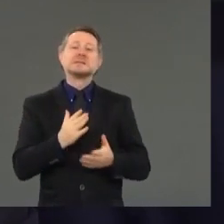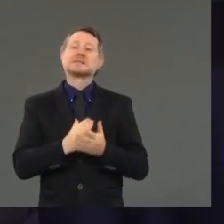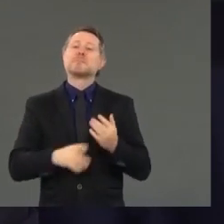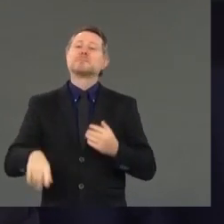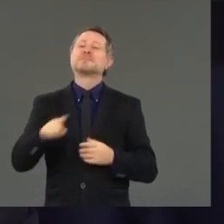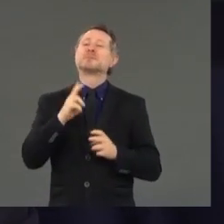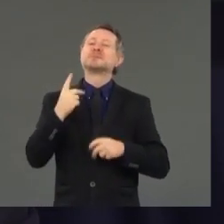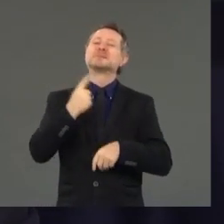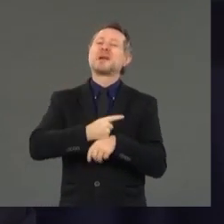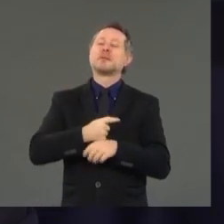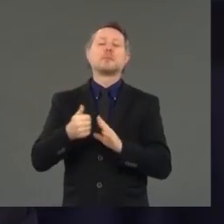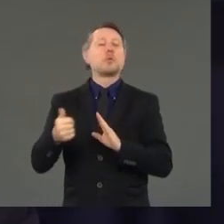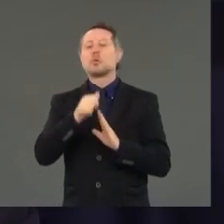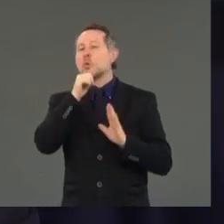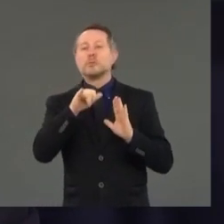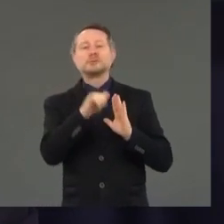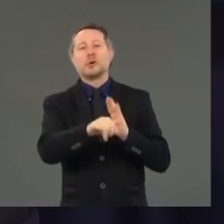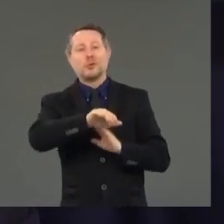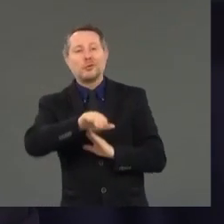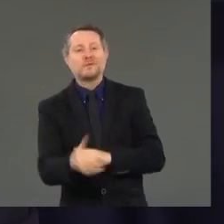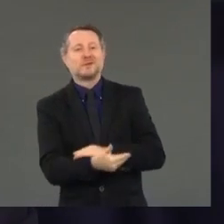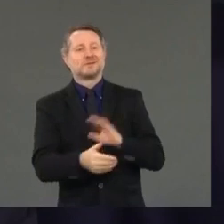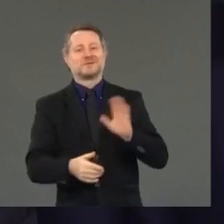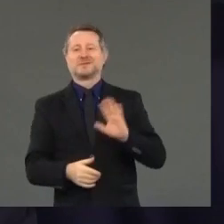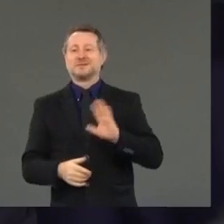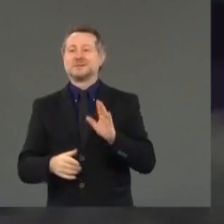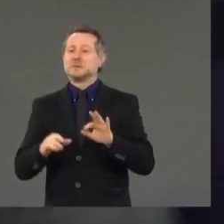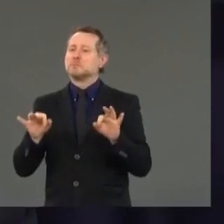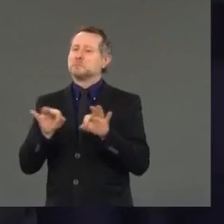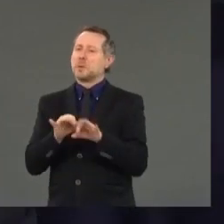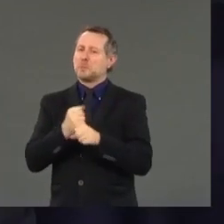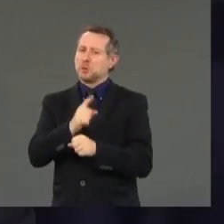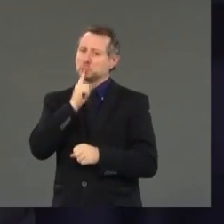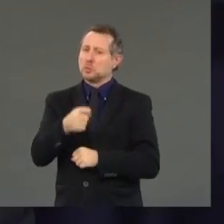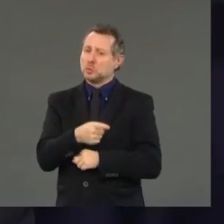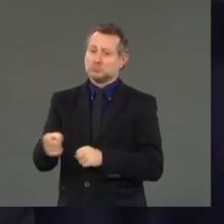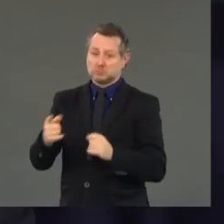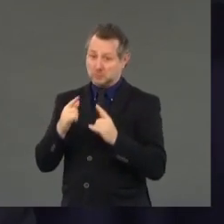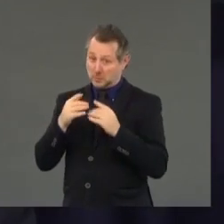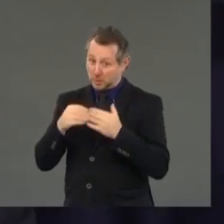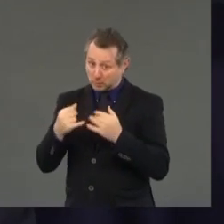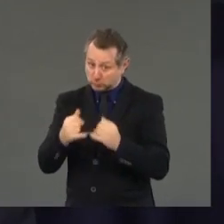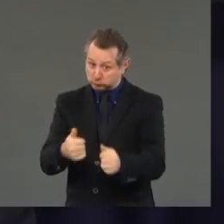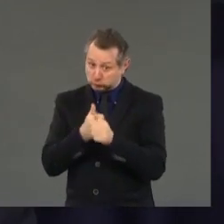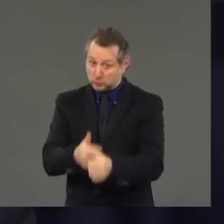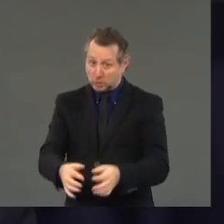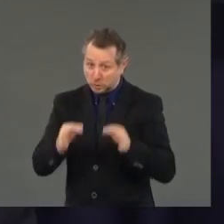GUIDELINES FOR SUMMER CAMPS, NONSLEEP AWAY CAMPS JUST TO MAKE SURE THAT THOSE GUIDELINES